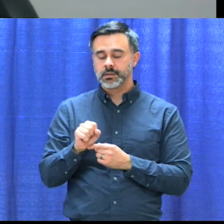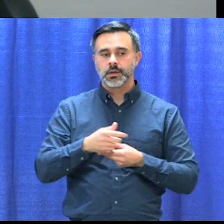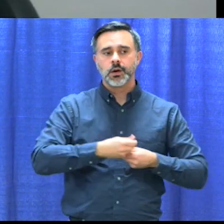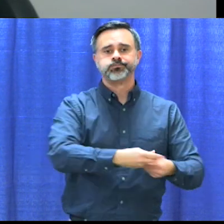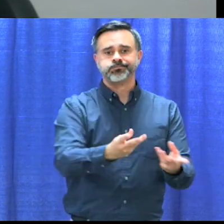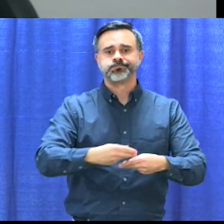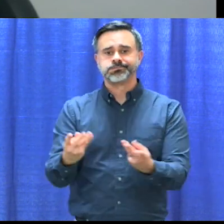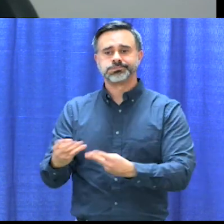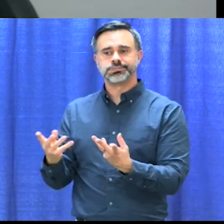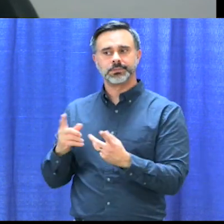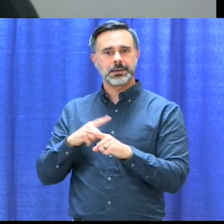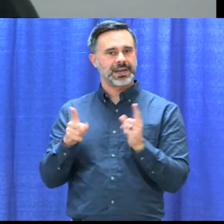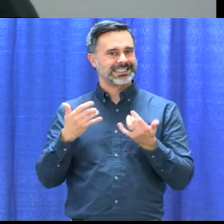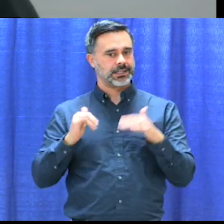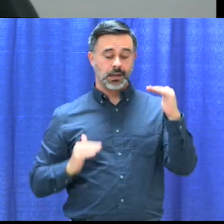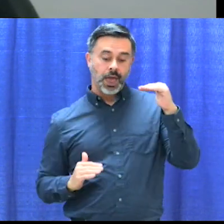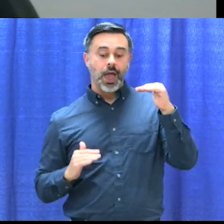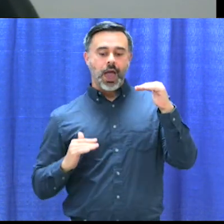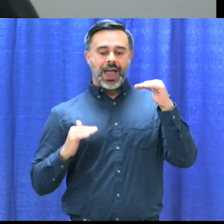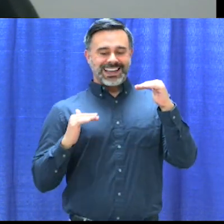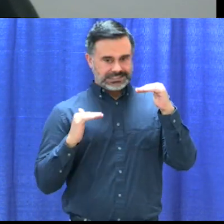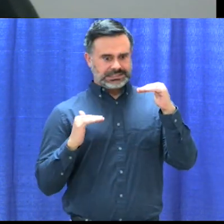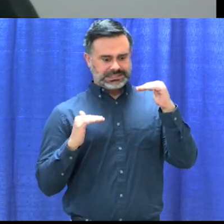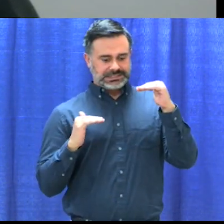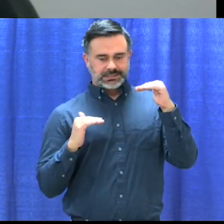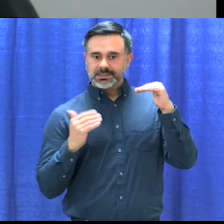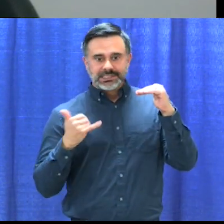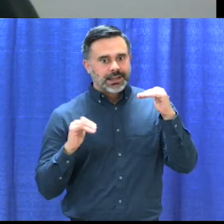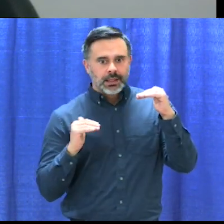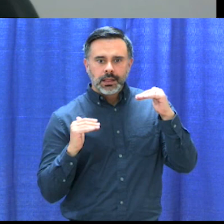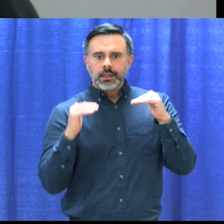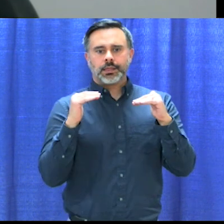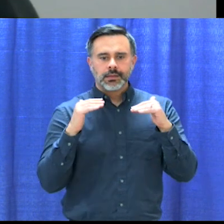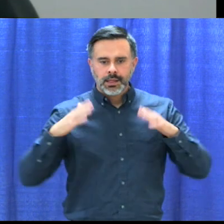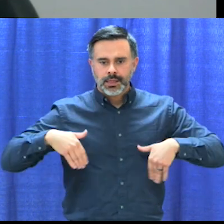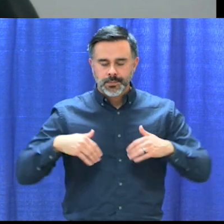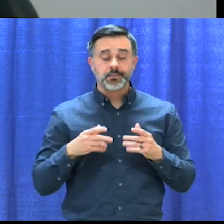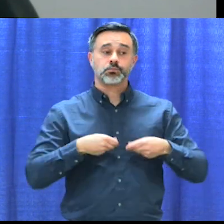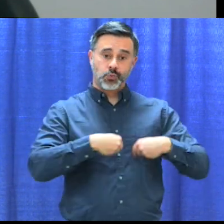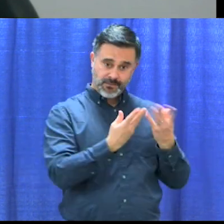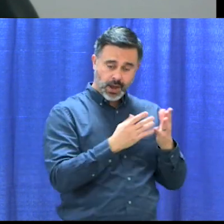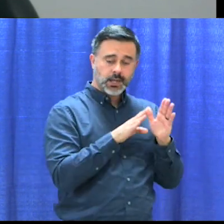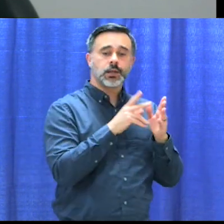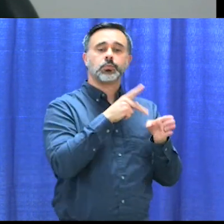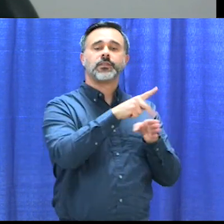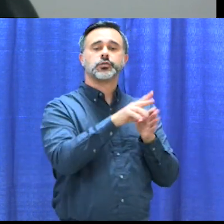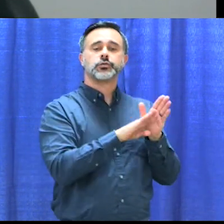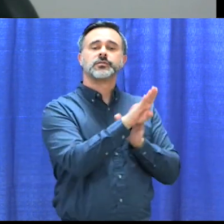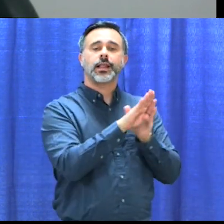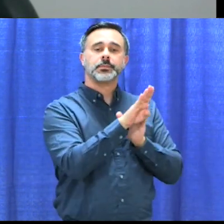it's still not fully closed. Again we've provided professional development for teachers because our teachers have come